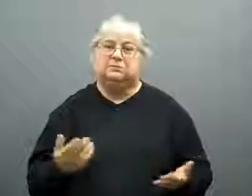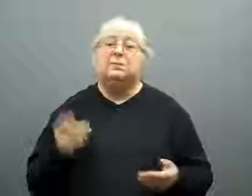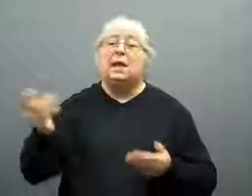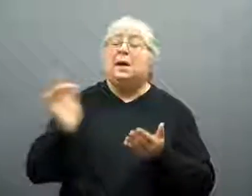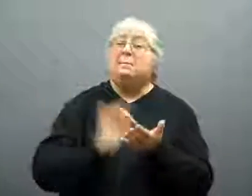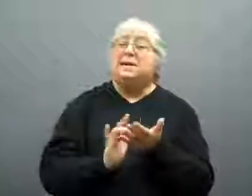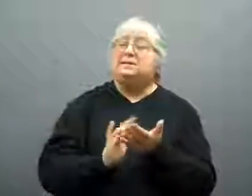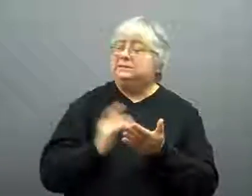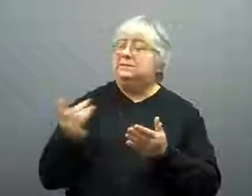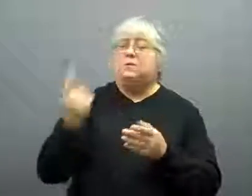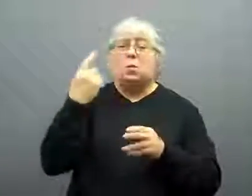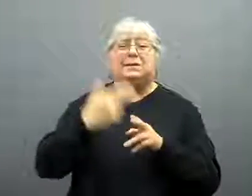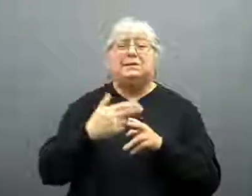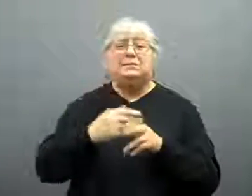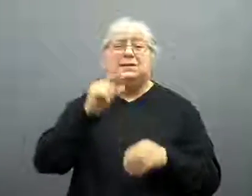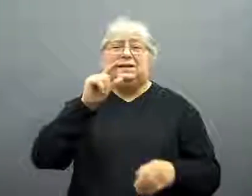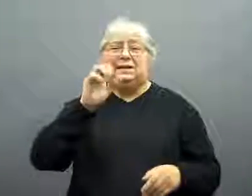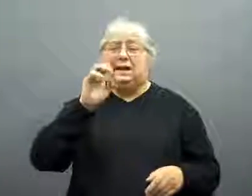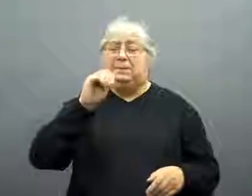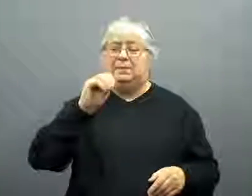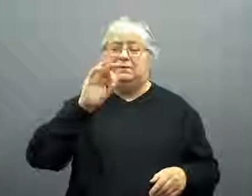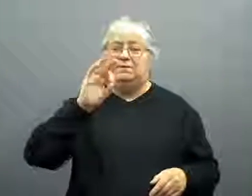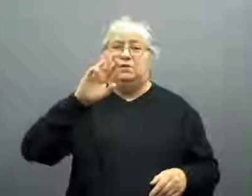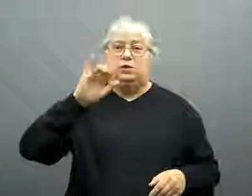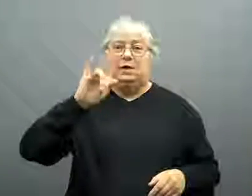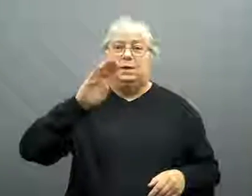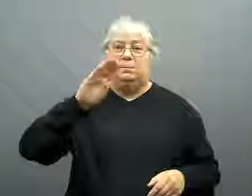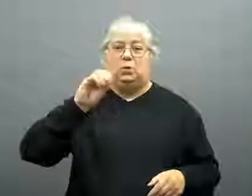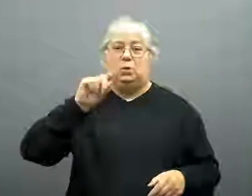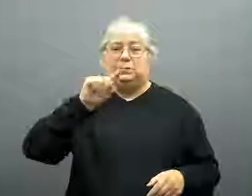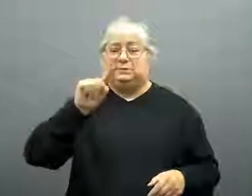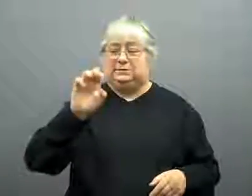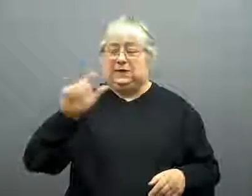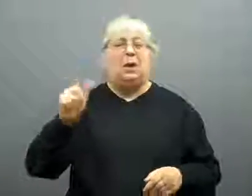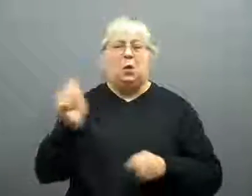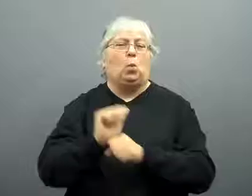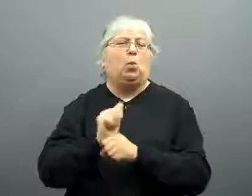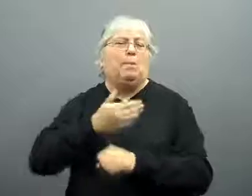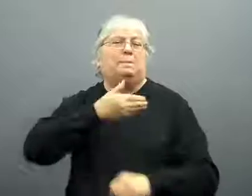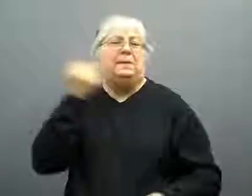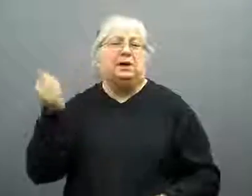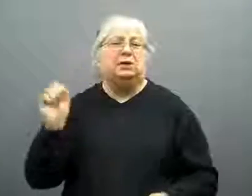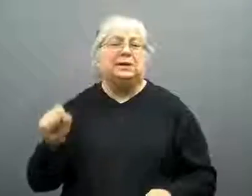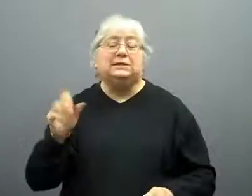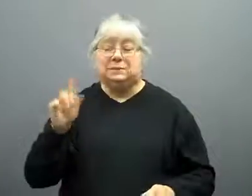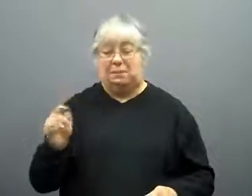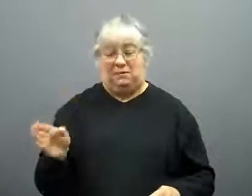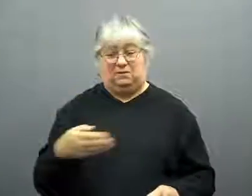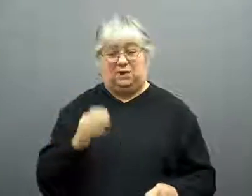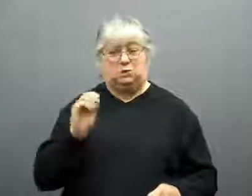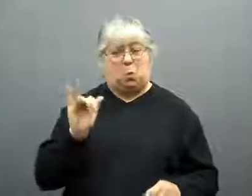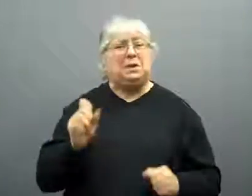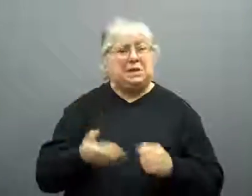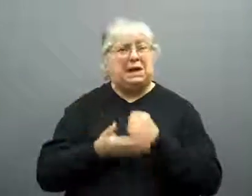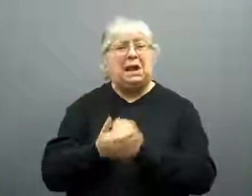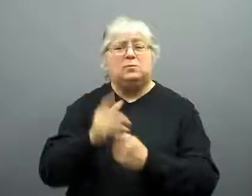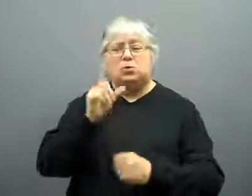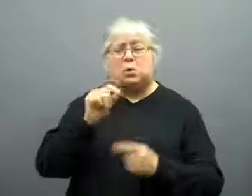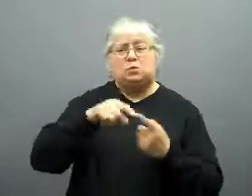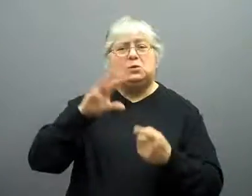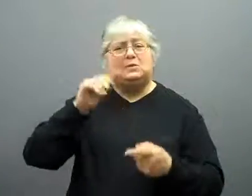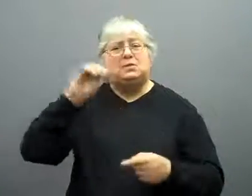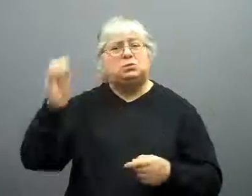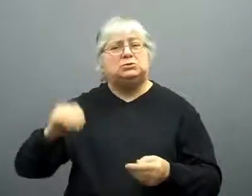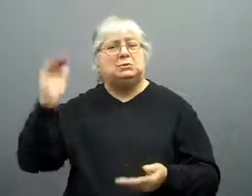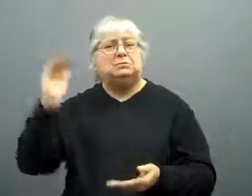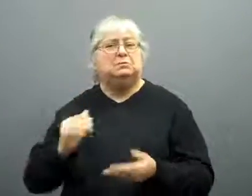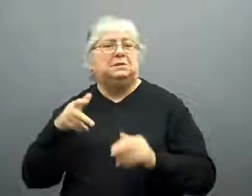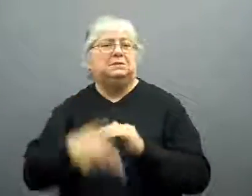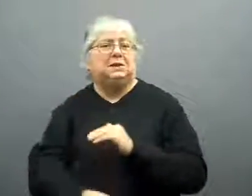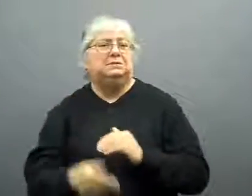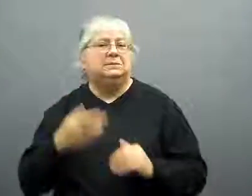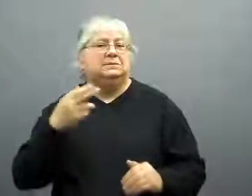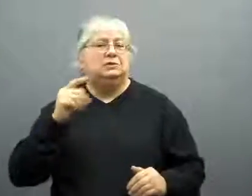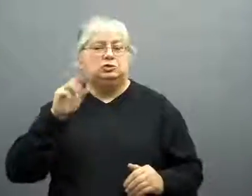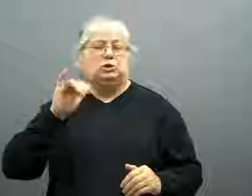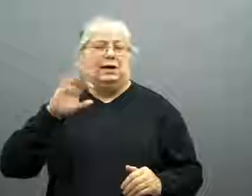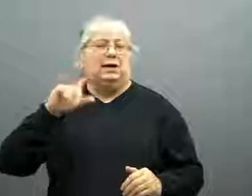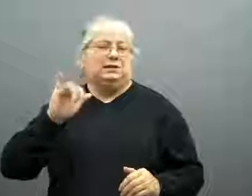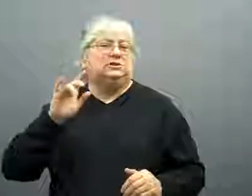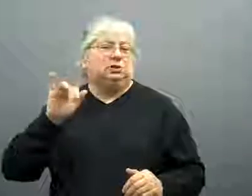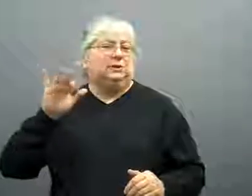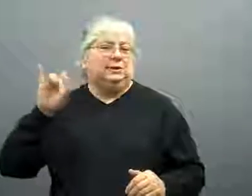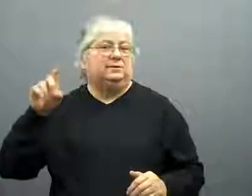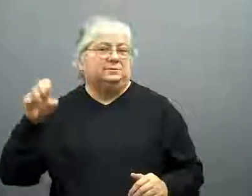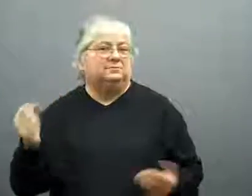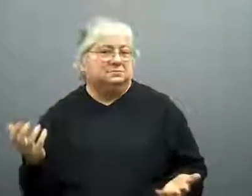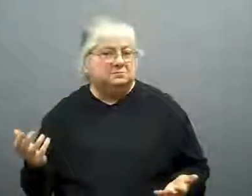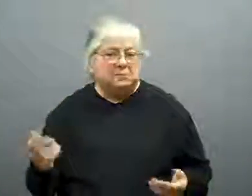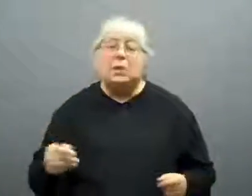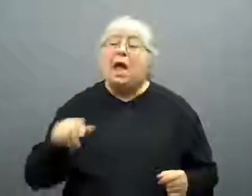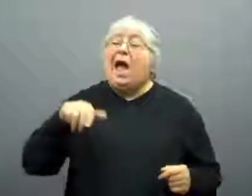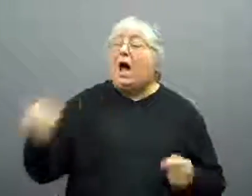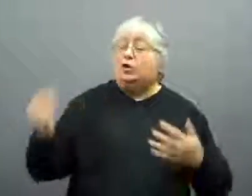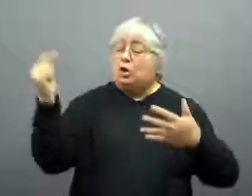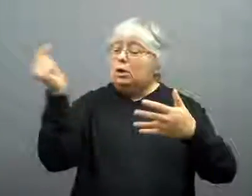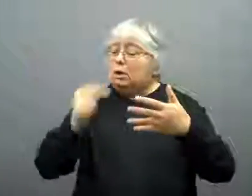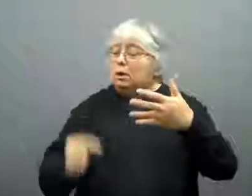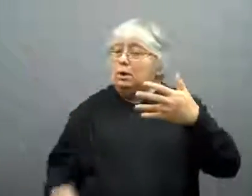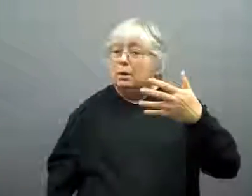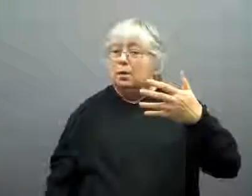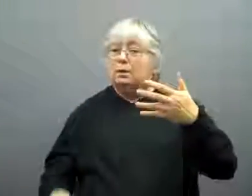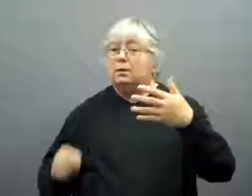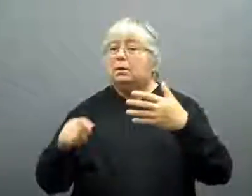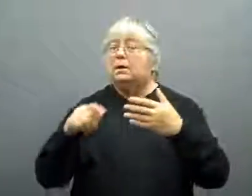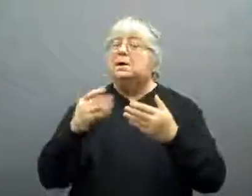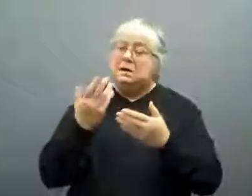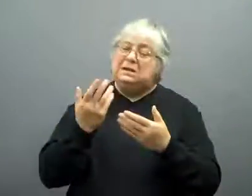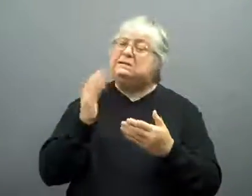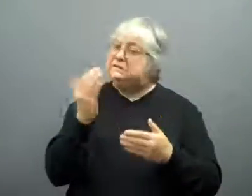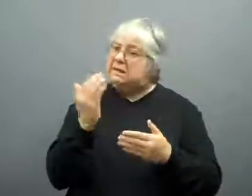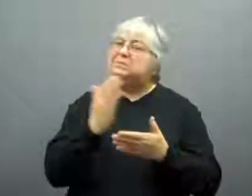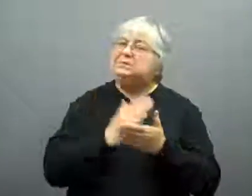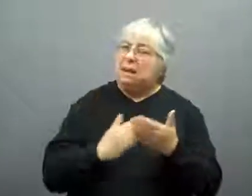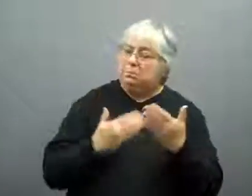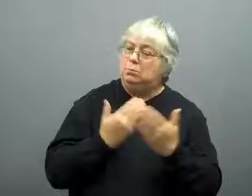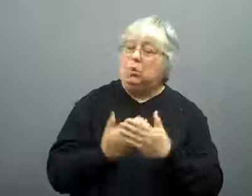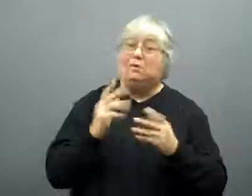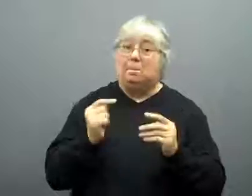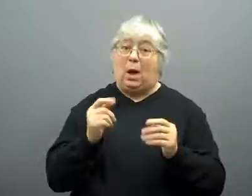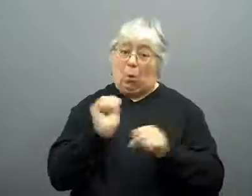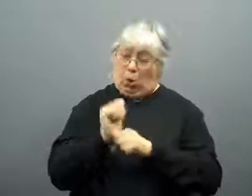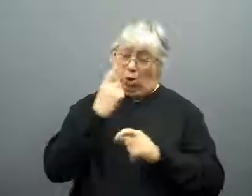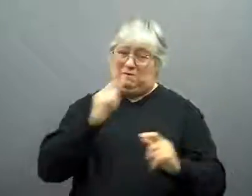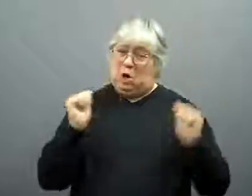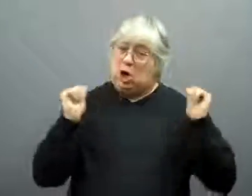A medication, gemfibrozil works better, but fish oil can reduce levels 20% to 50%.